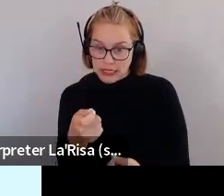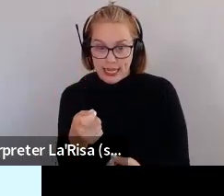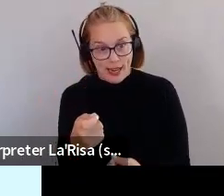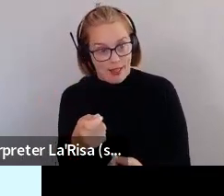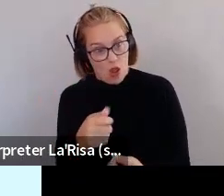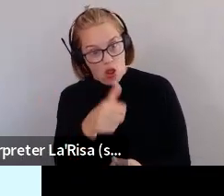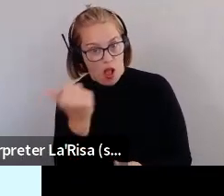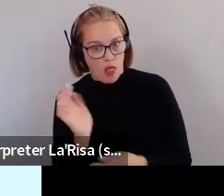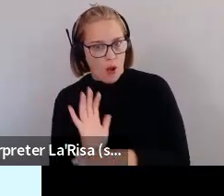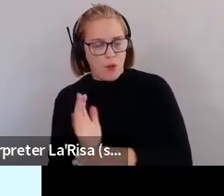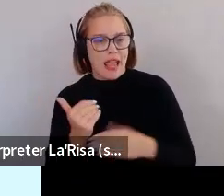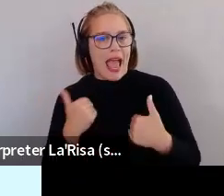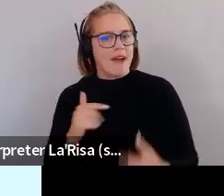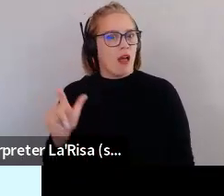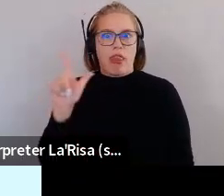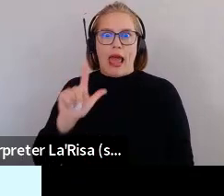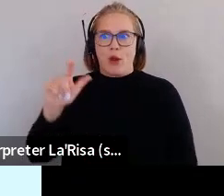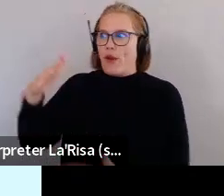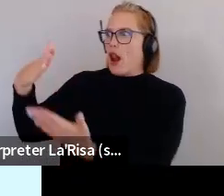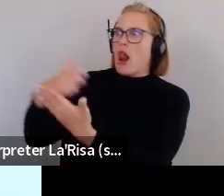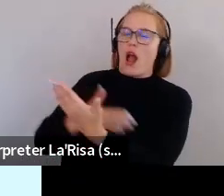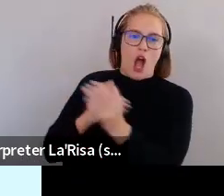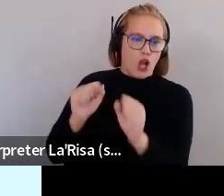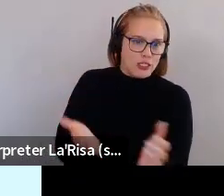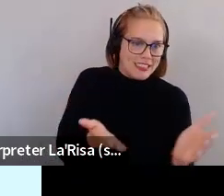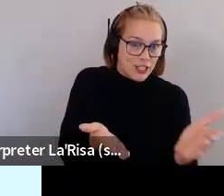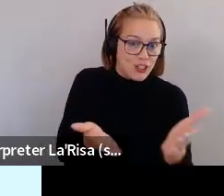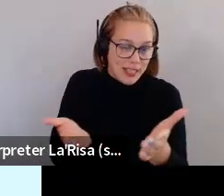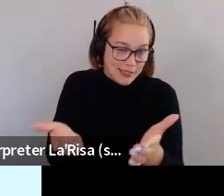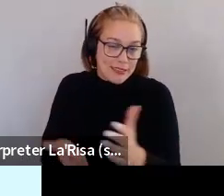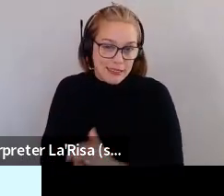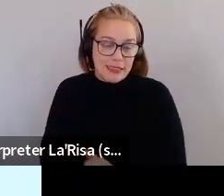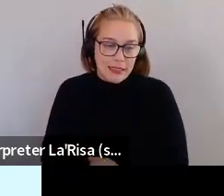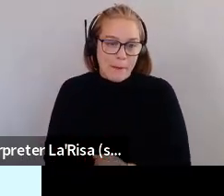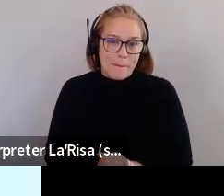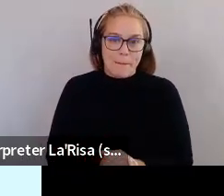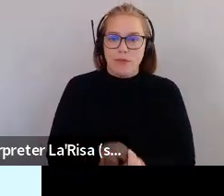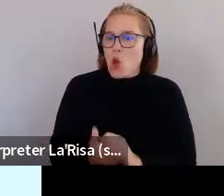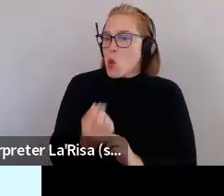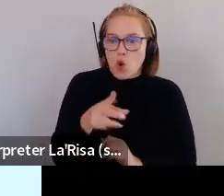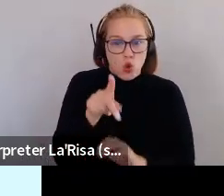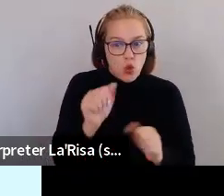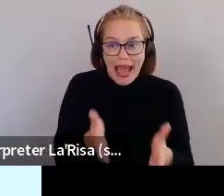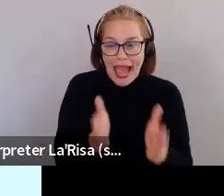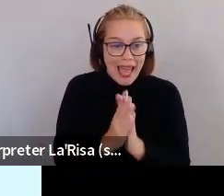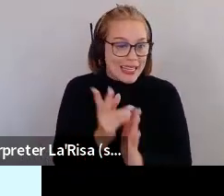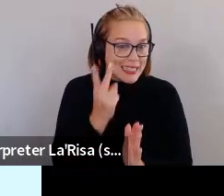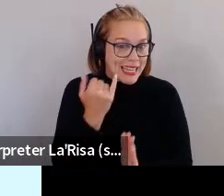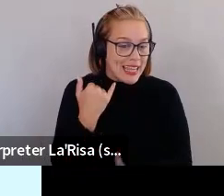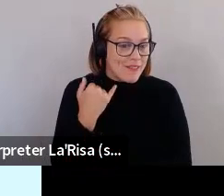other films and other resources that are cross disability or for other disabilities and those are for things if you have any particular interest